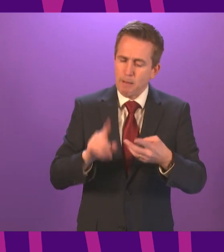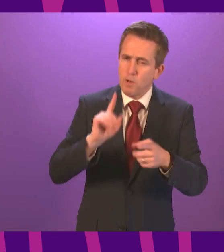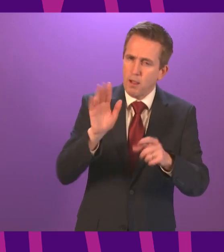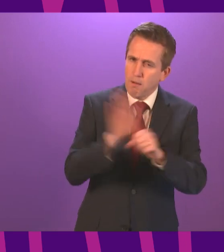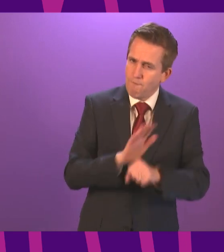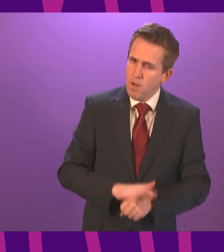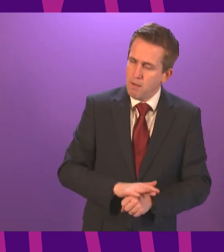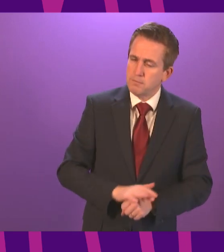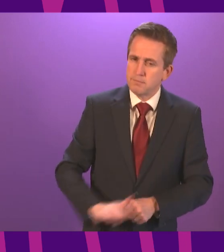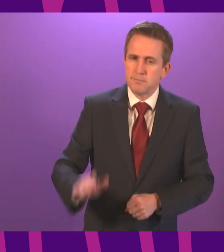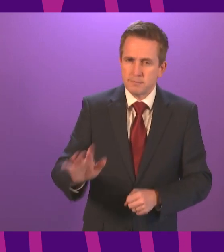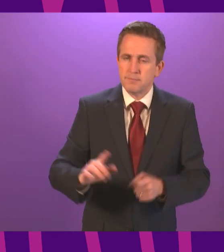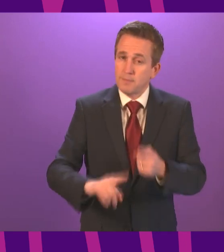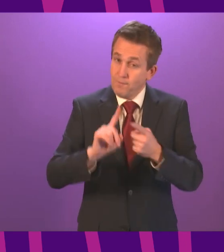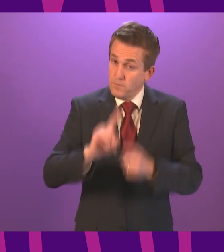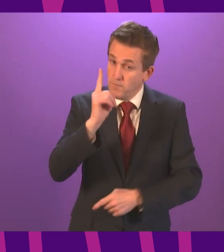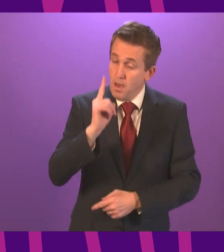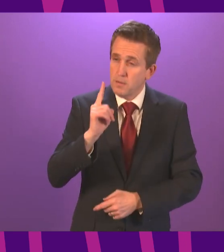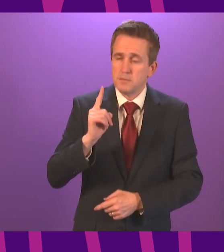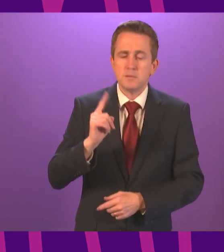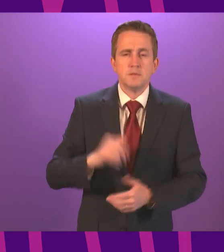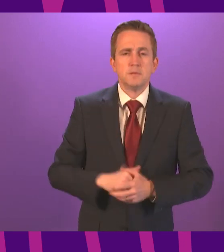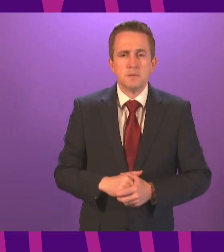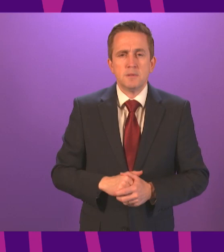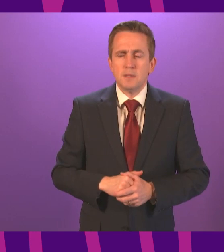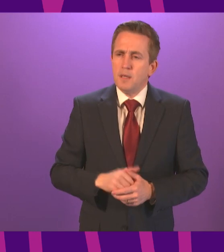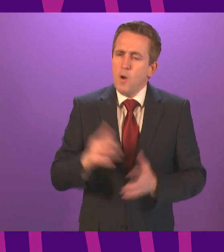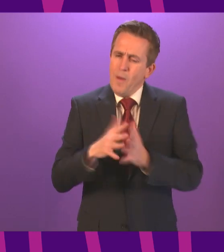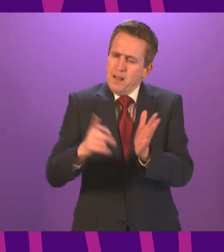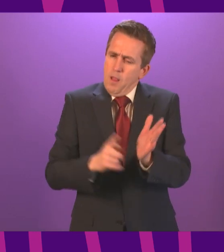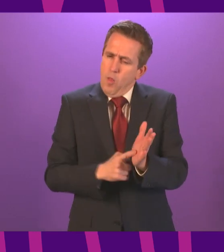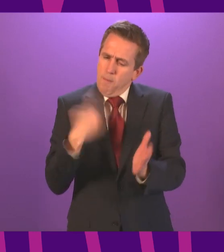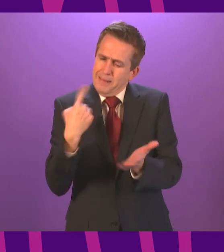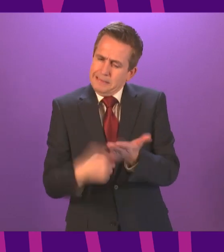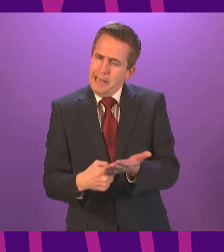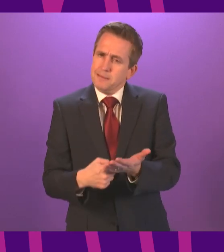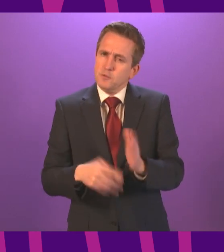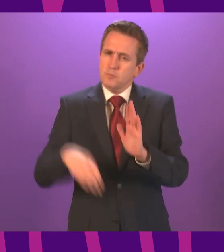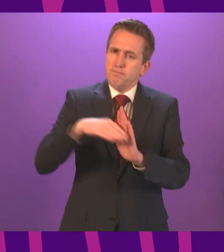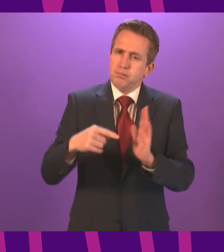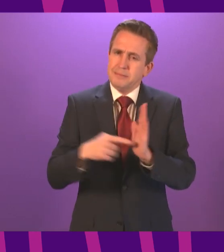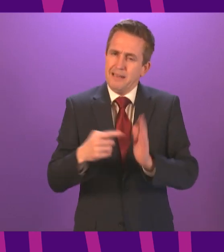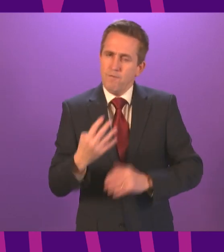First is the rationale for the decision. Over the weekend and in the course of Monday and